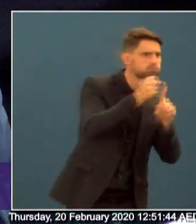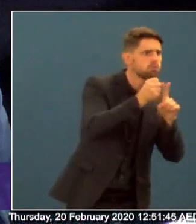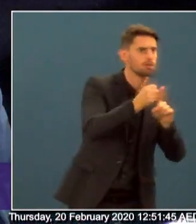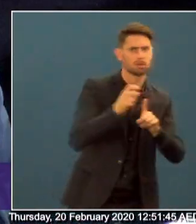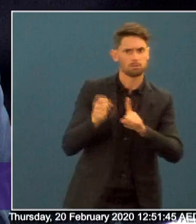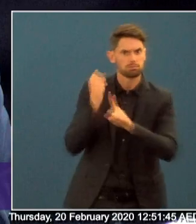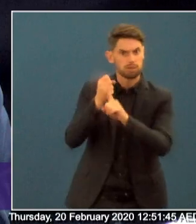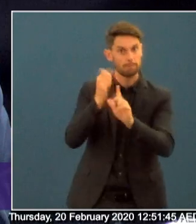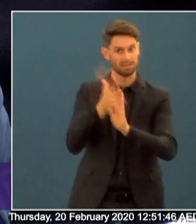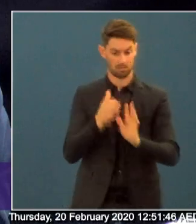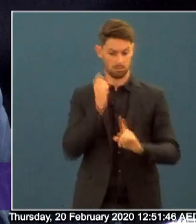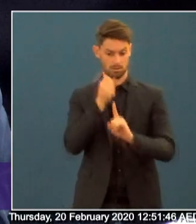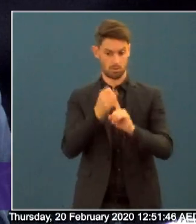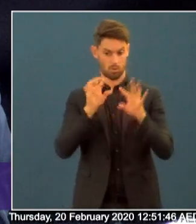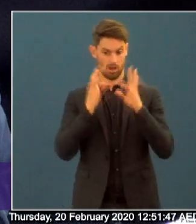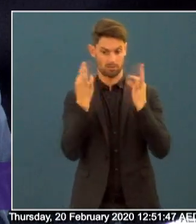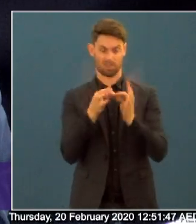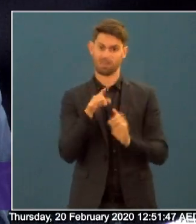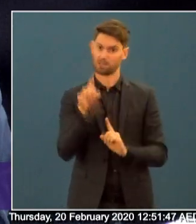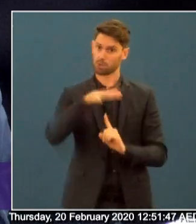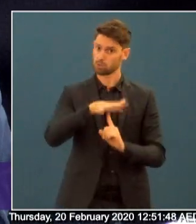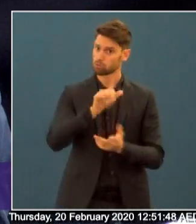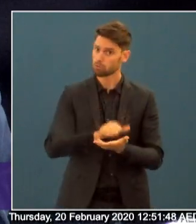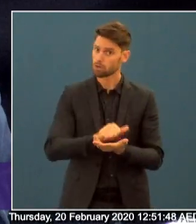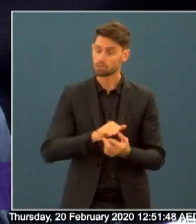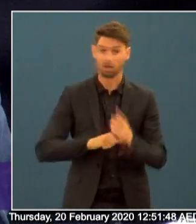All the data and the research does is confirm the lived experience of